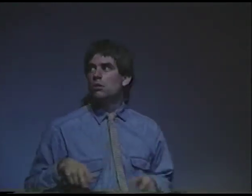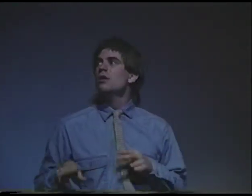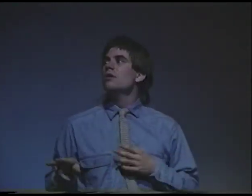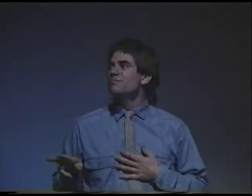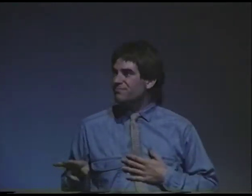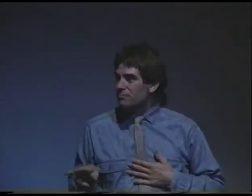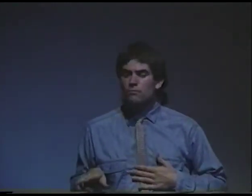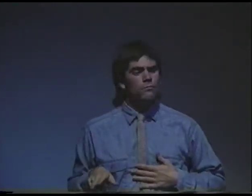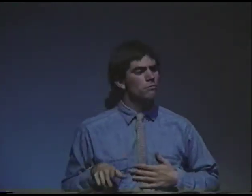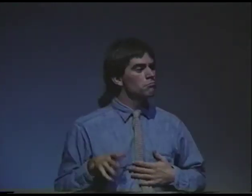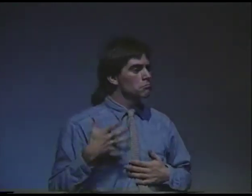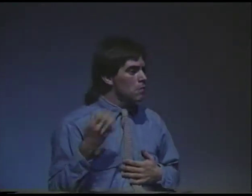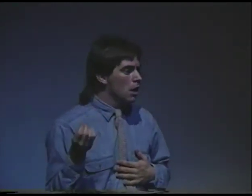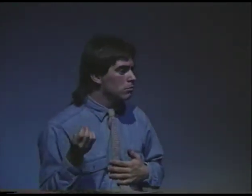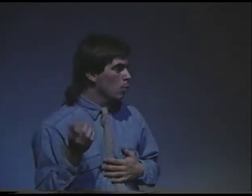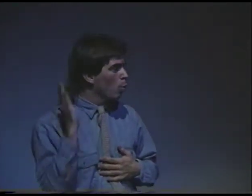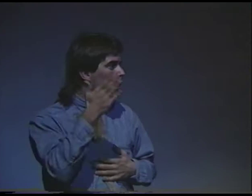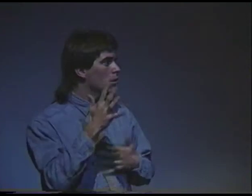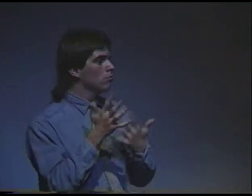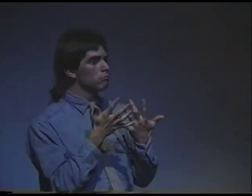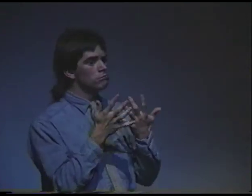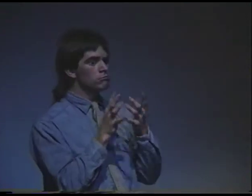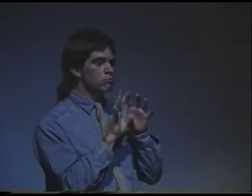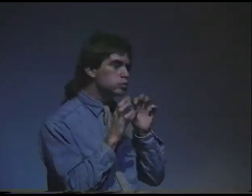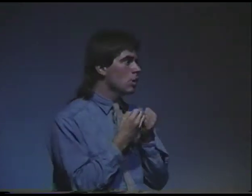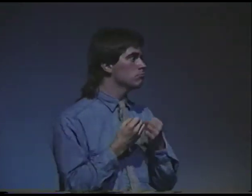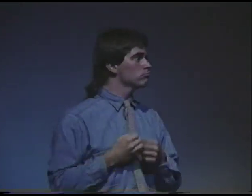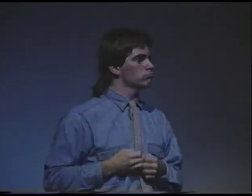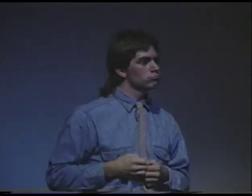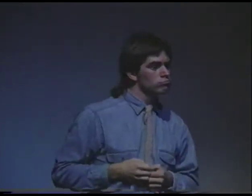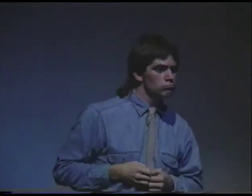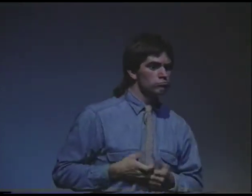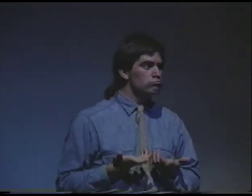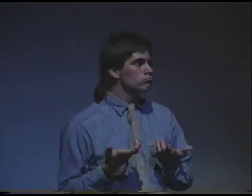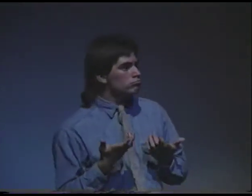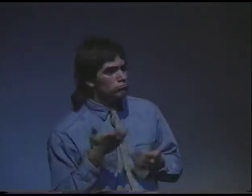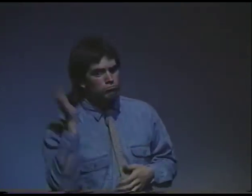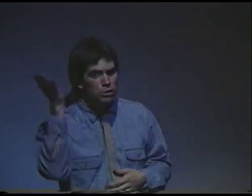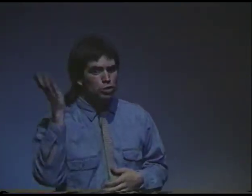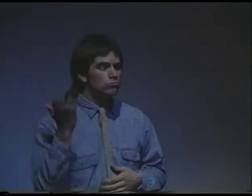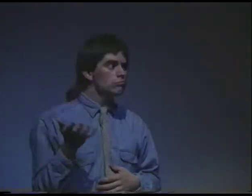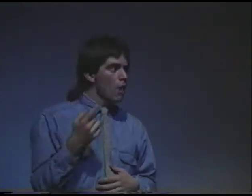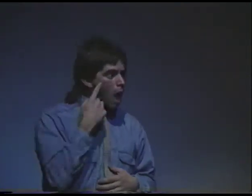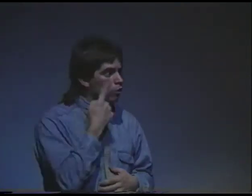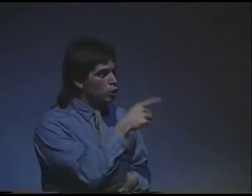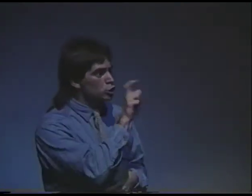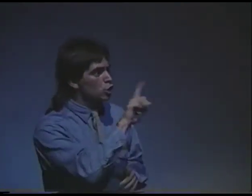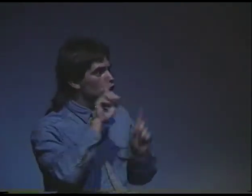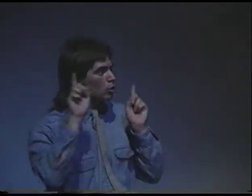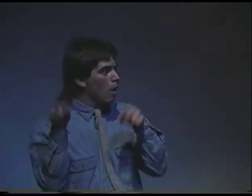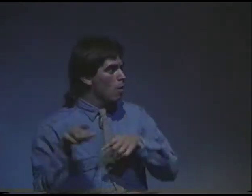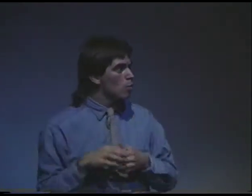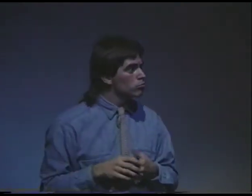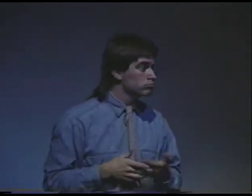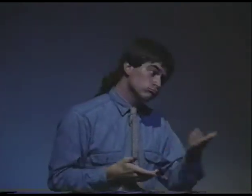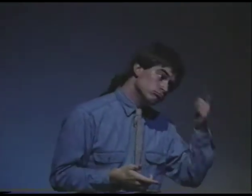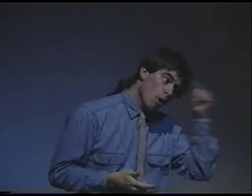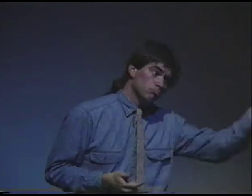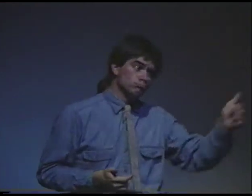He's a neat guy. You might want to see it. He's going to be doing a workshop and lecture. He should go.